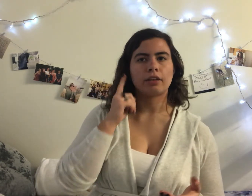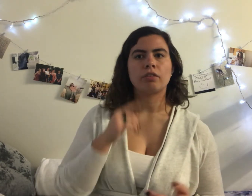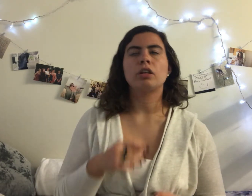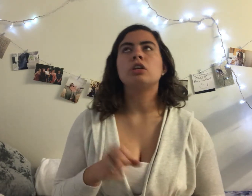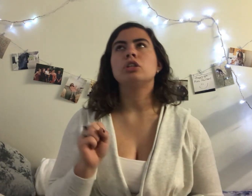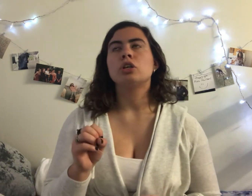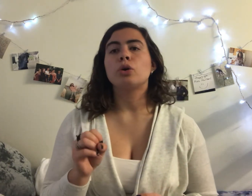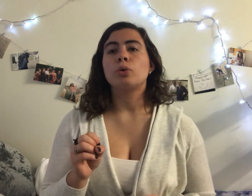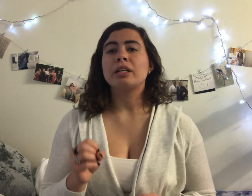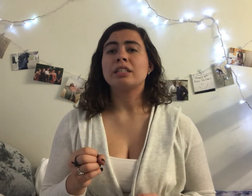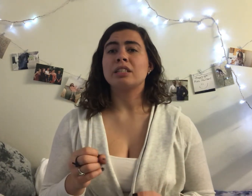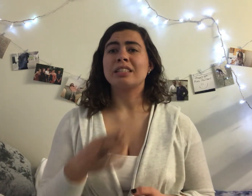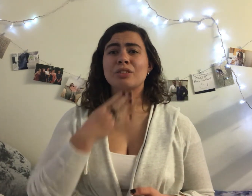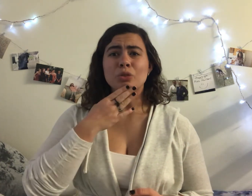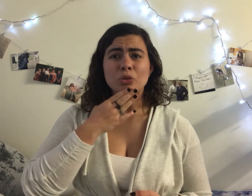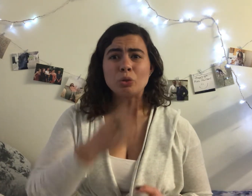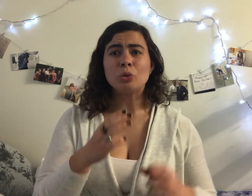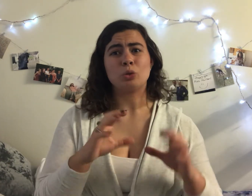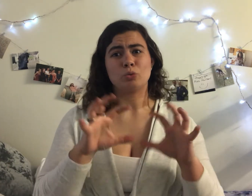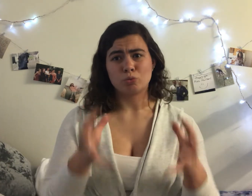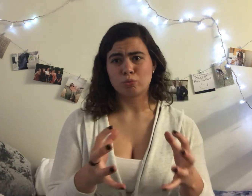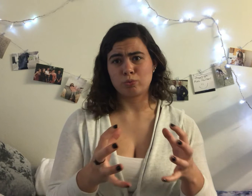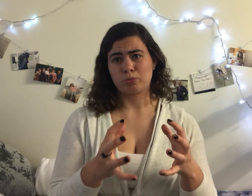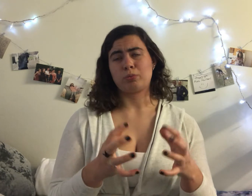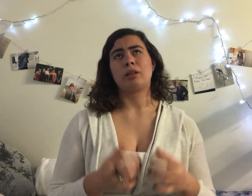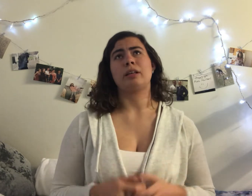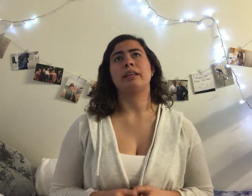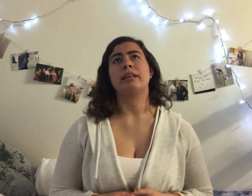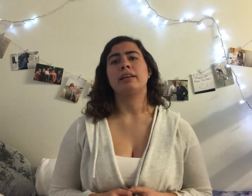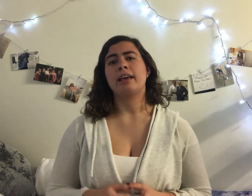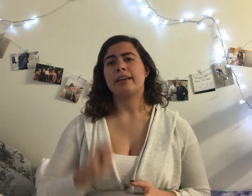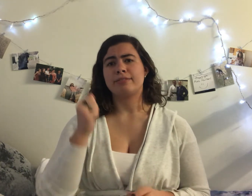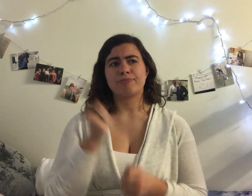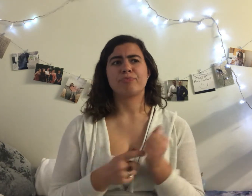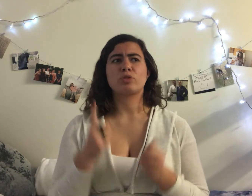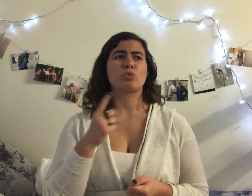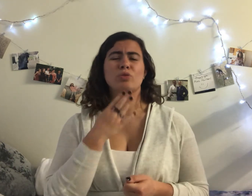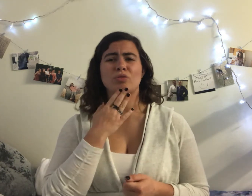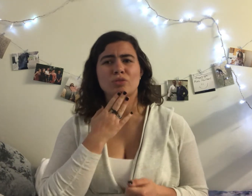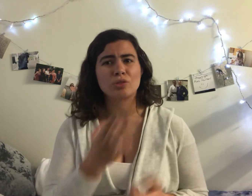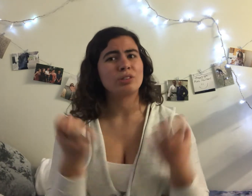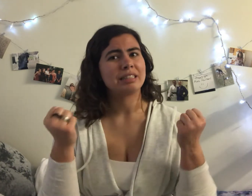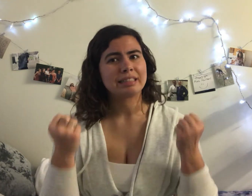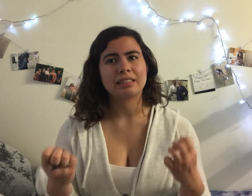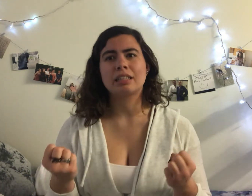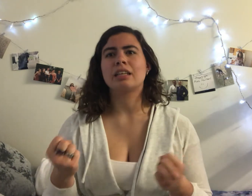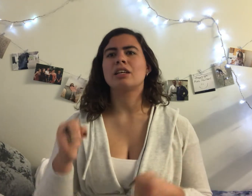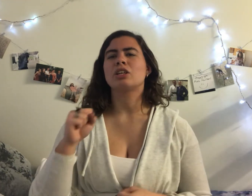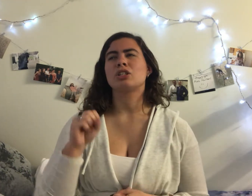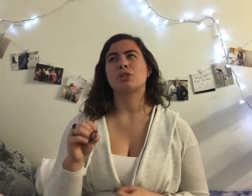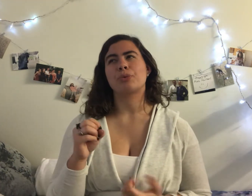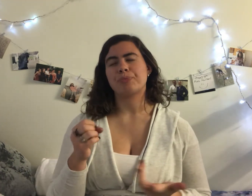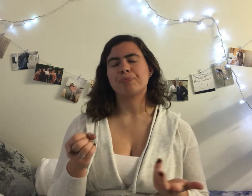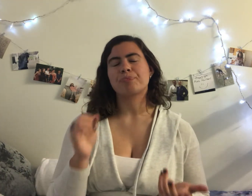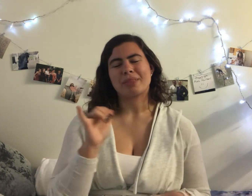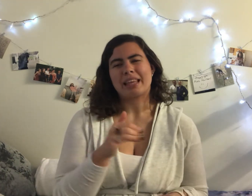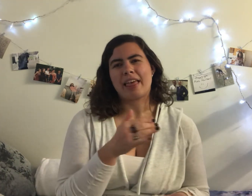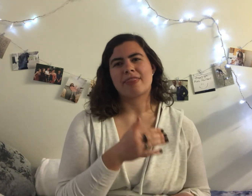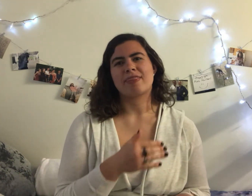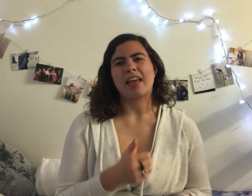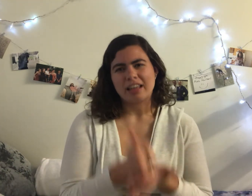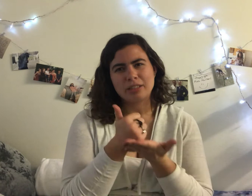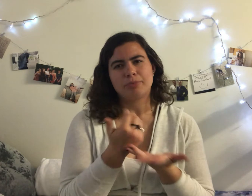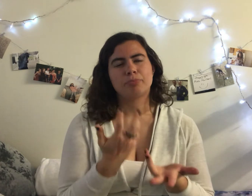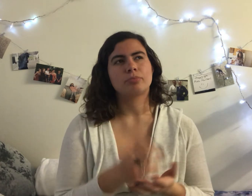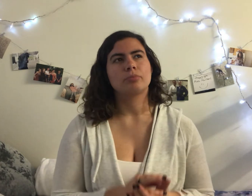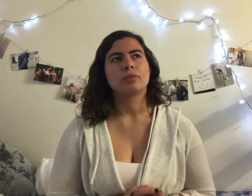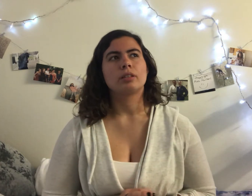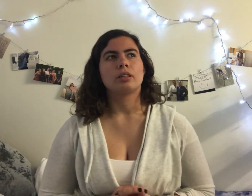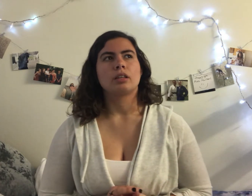student, so it's a good group. Everyone is really good at ASL so that helps.